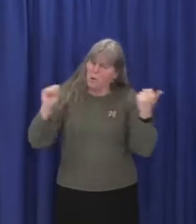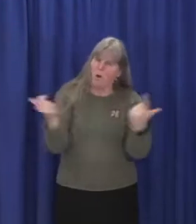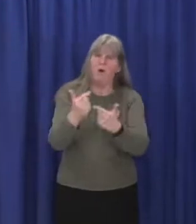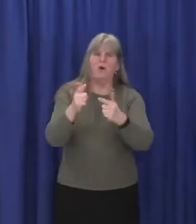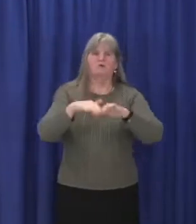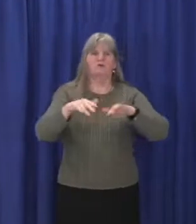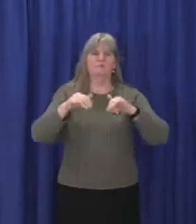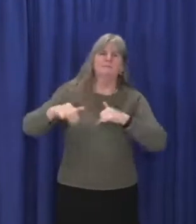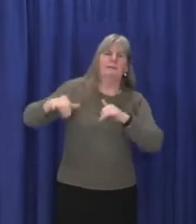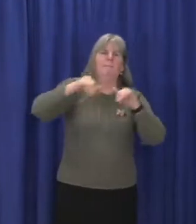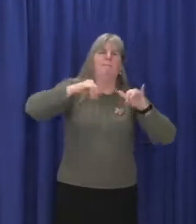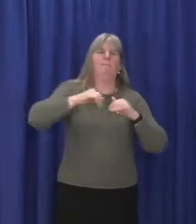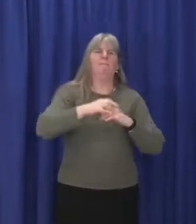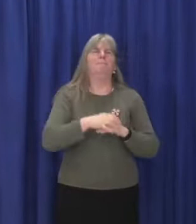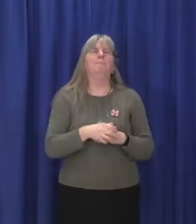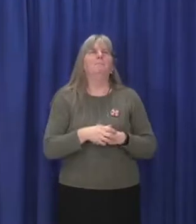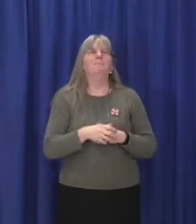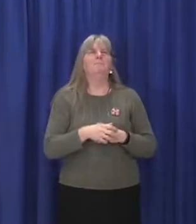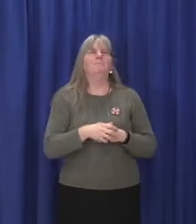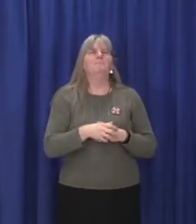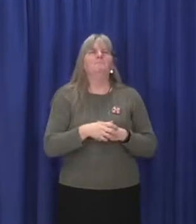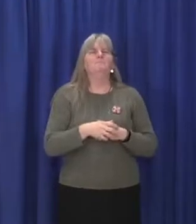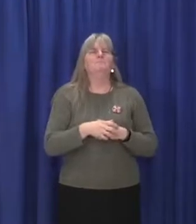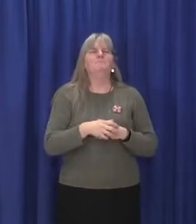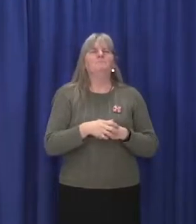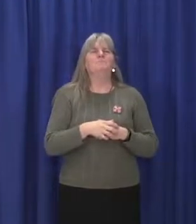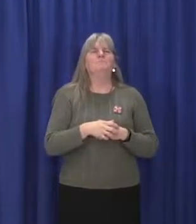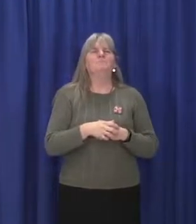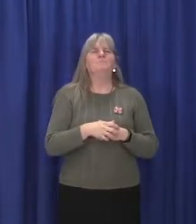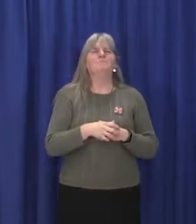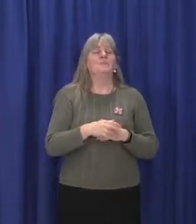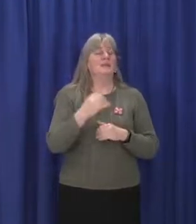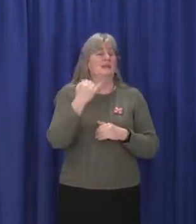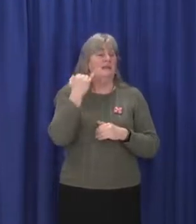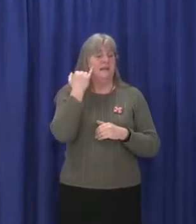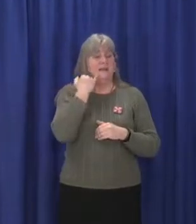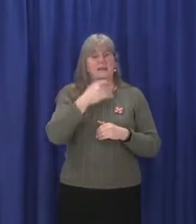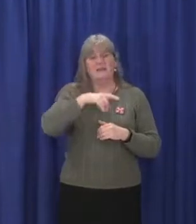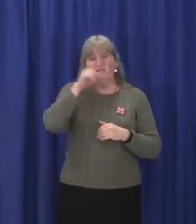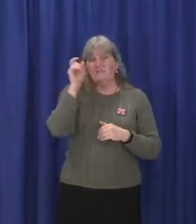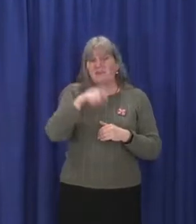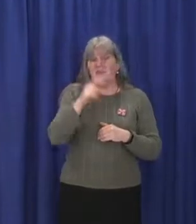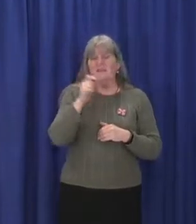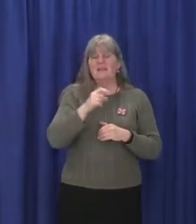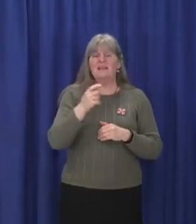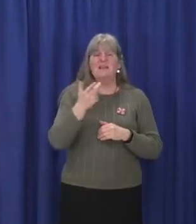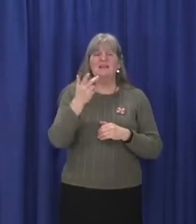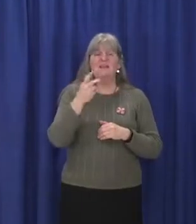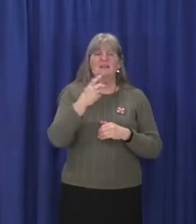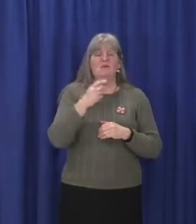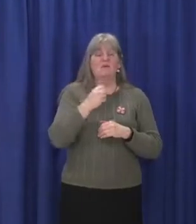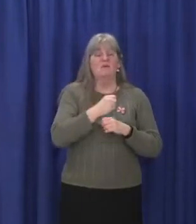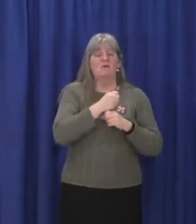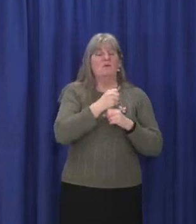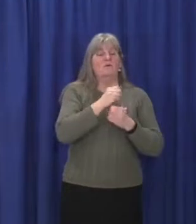to move to-- move to-- move a school to remote or blended online learning if we need to do that.